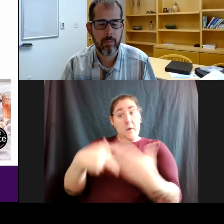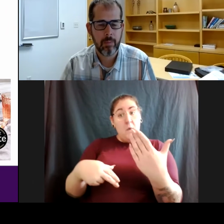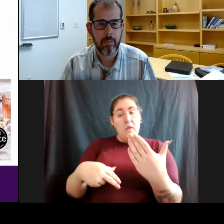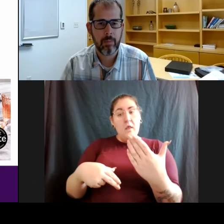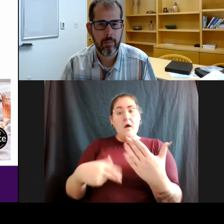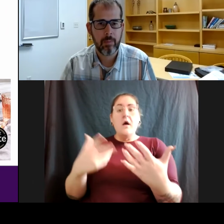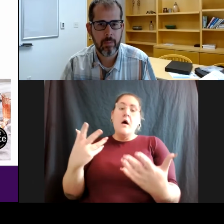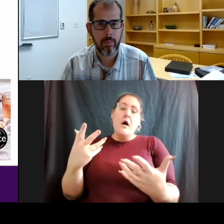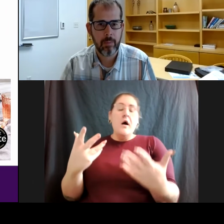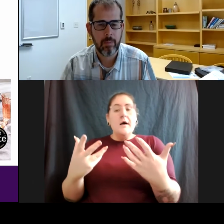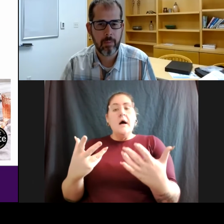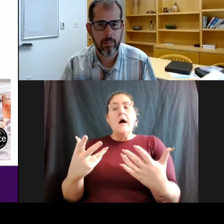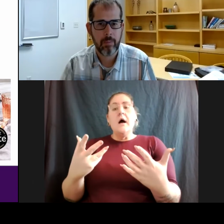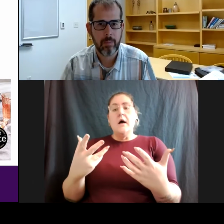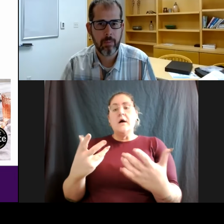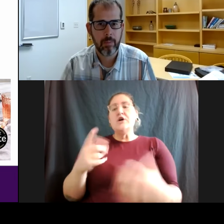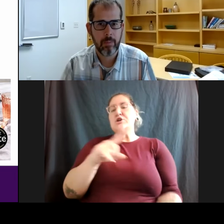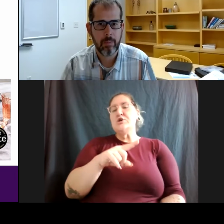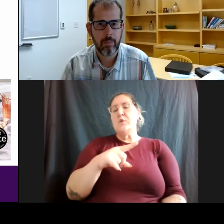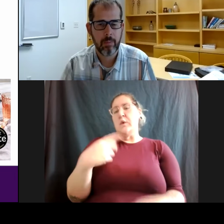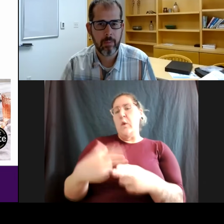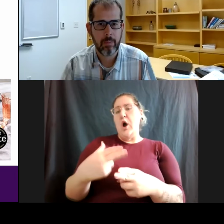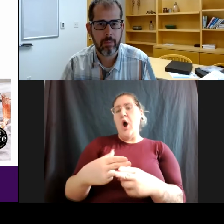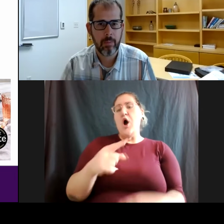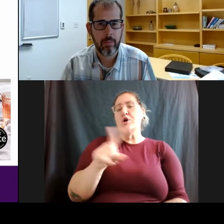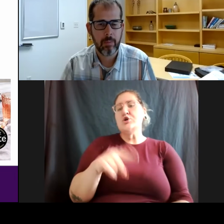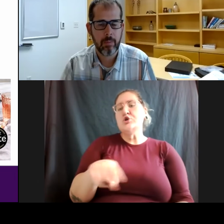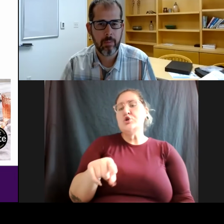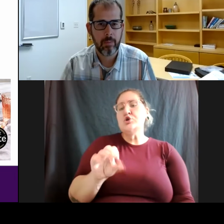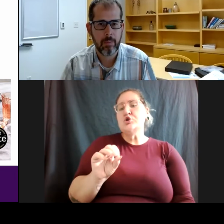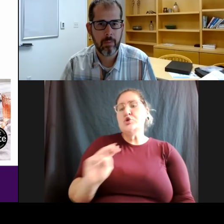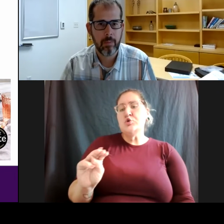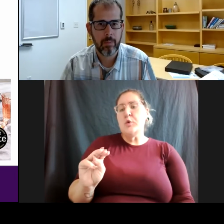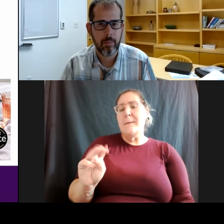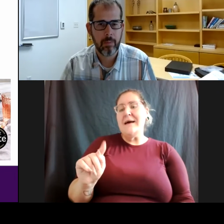So, syntax users will use it, and we have got a blog post. We have got the browsing